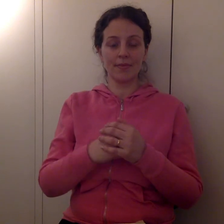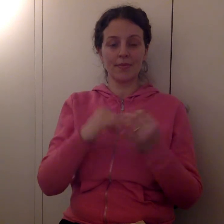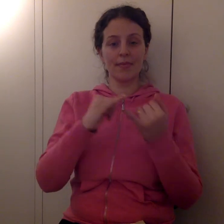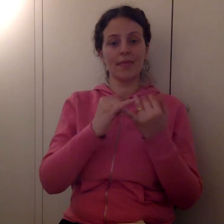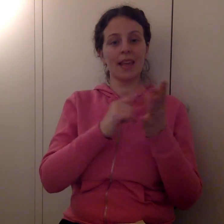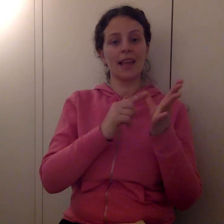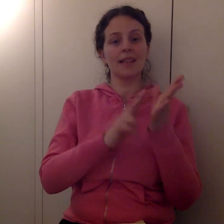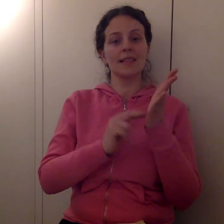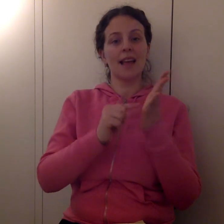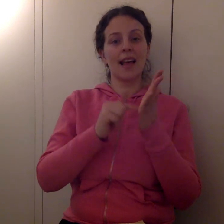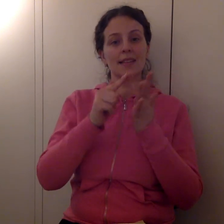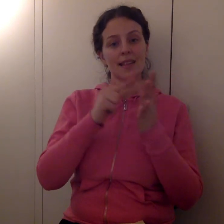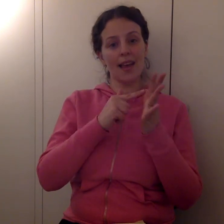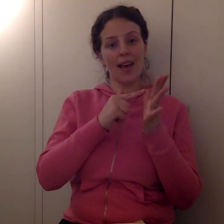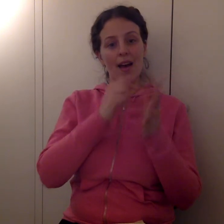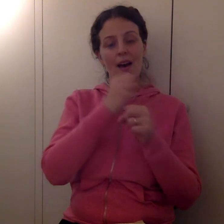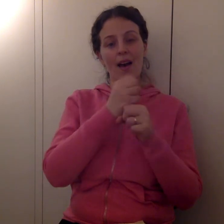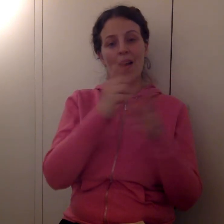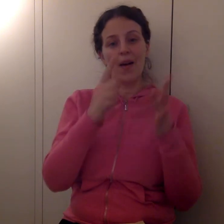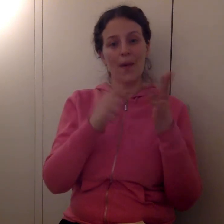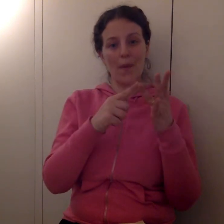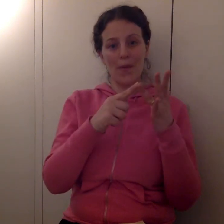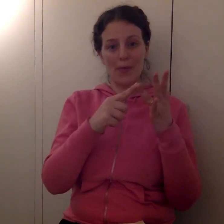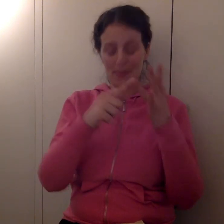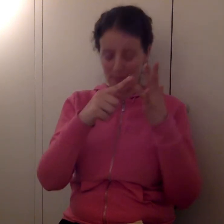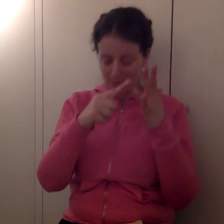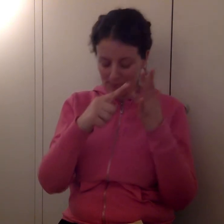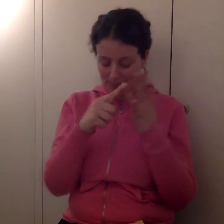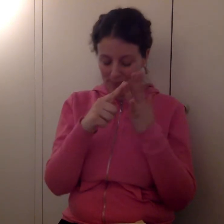SANTIAGO